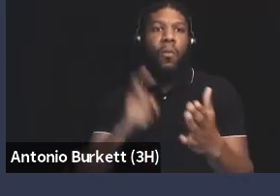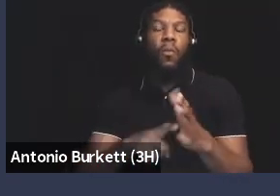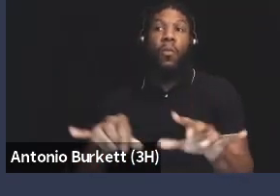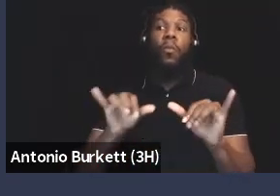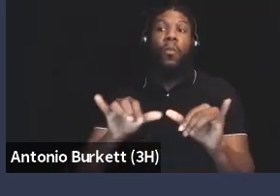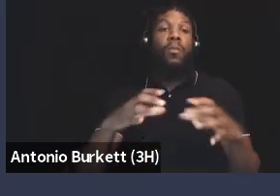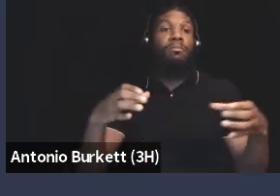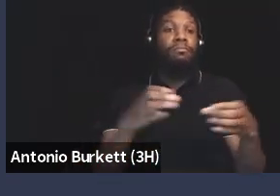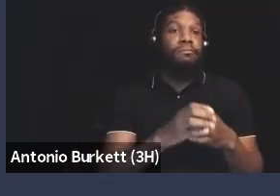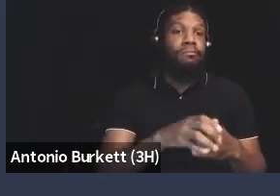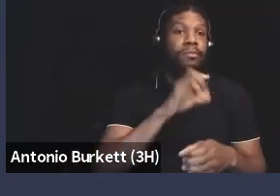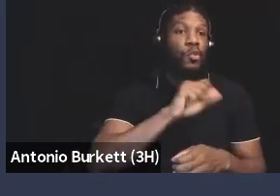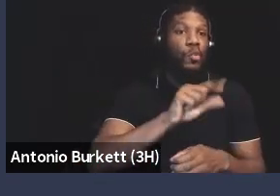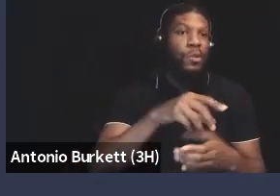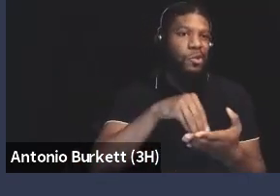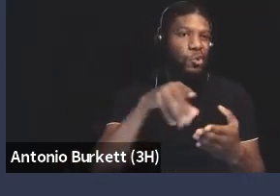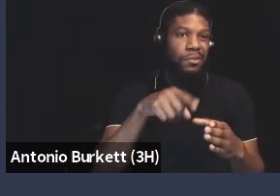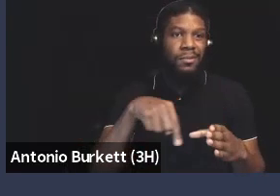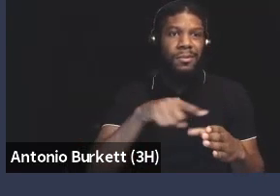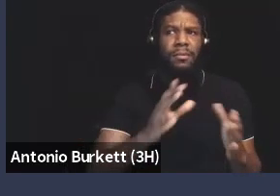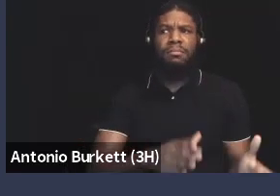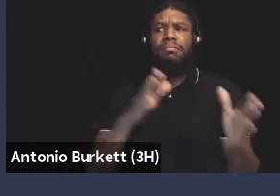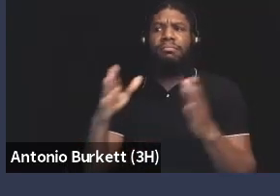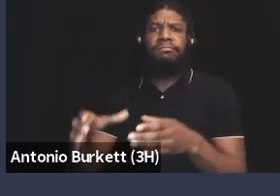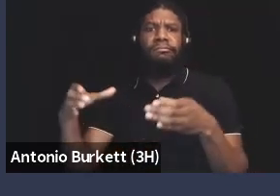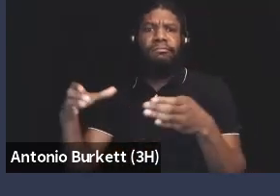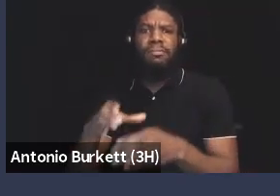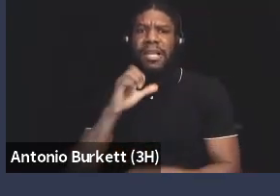and then a group of students, I think, in their late 50s or 60s something like that-- And so,